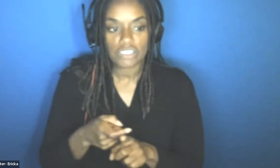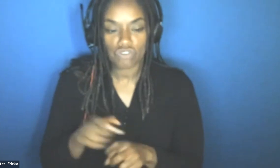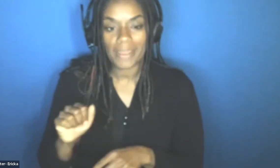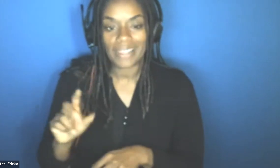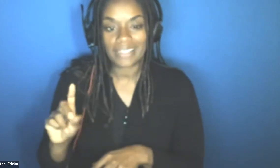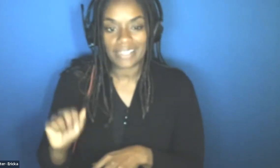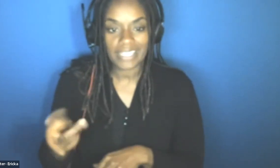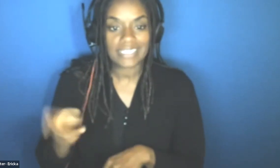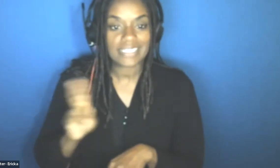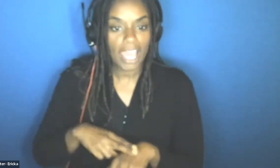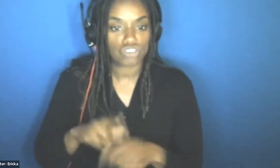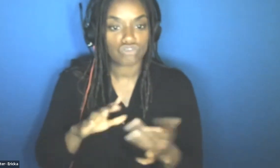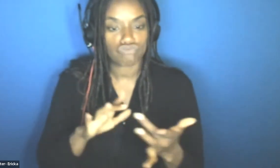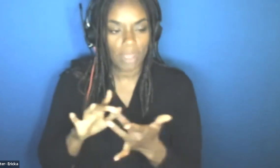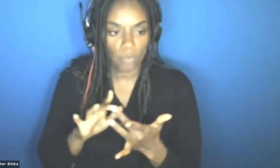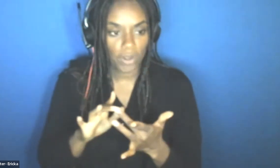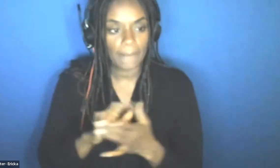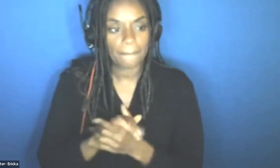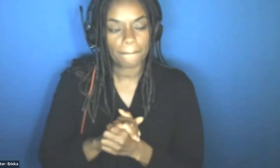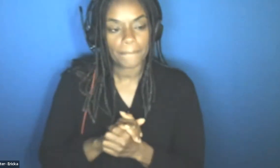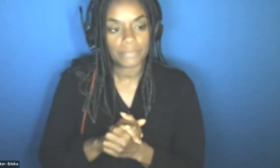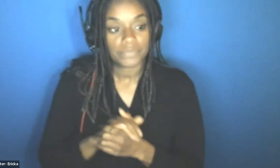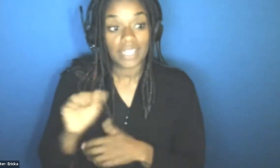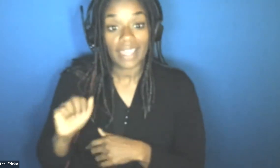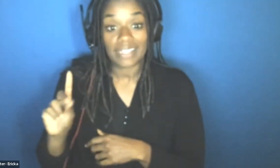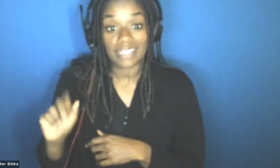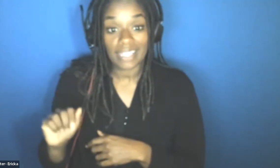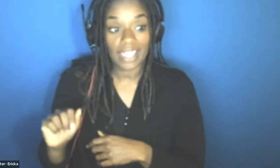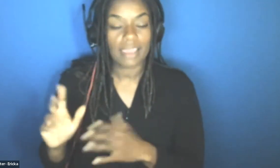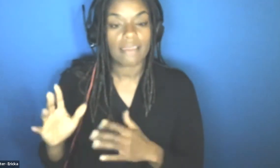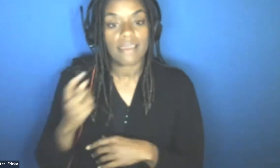The ADA addiction recovery for state and local government fact sheet.